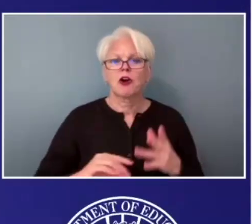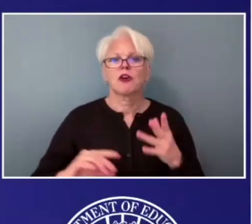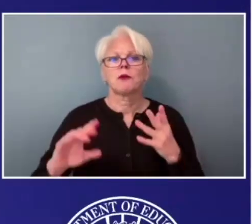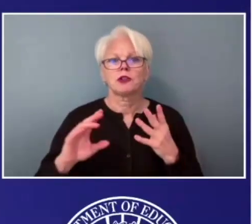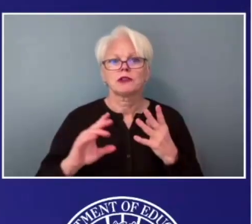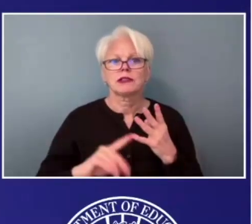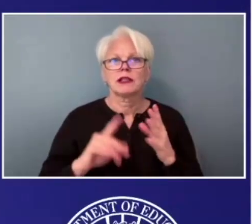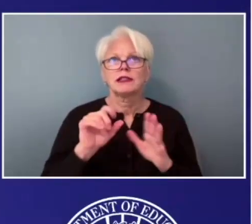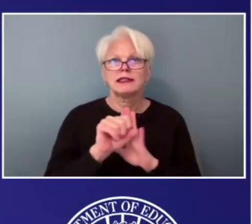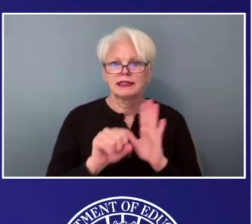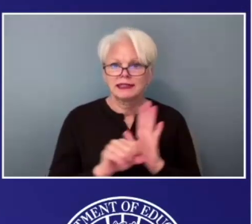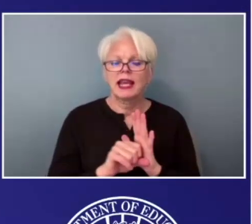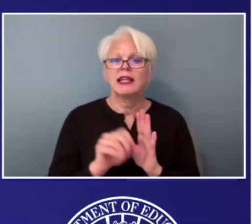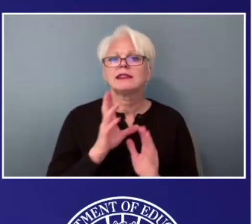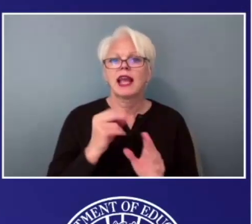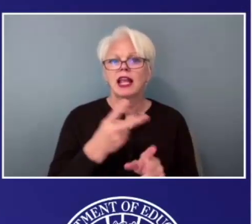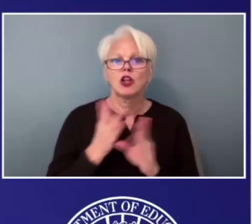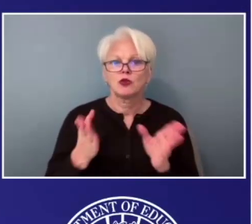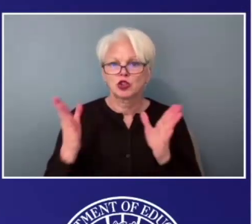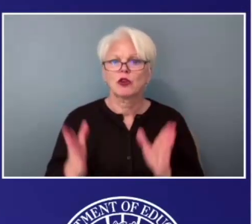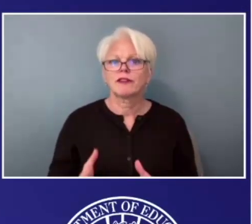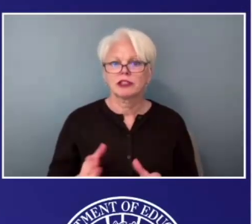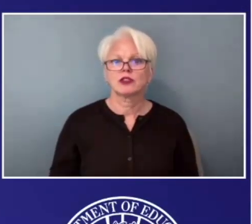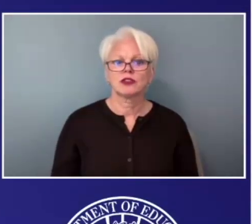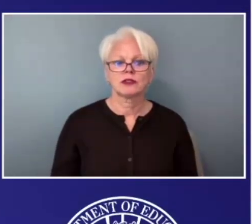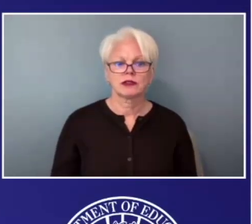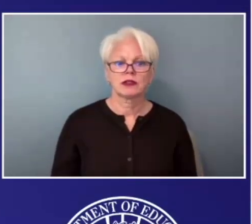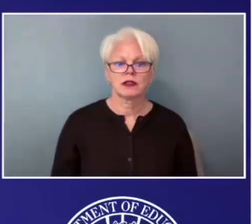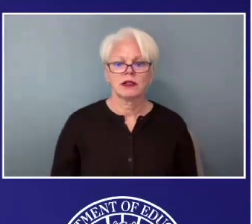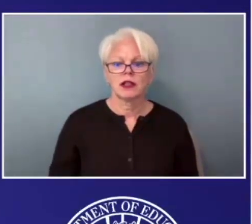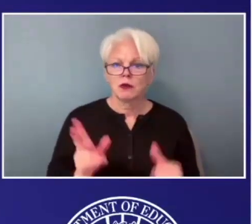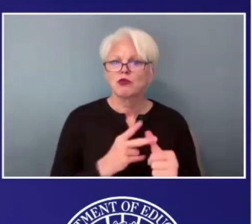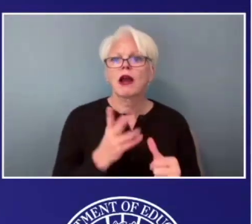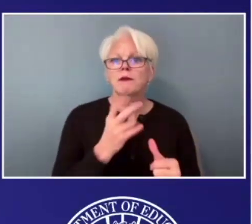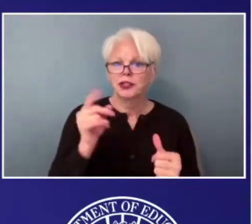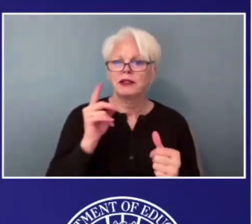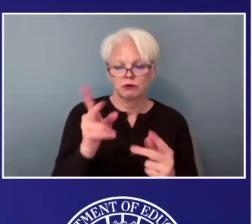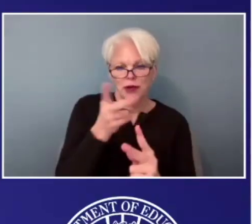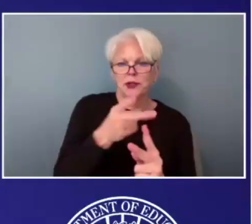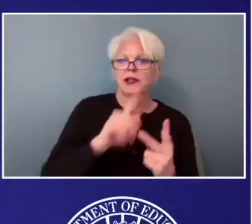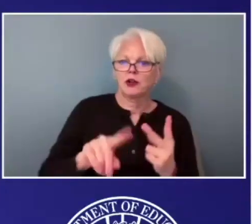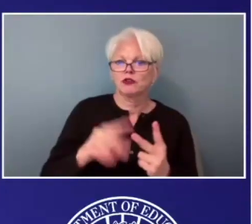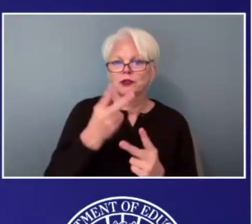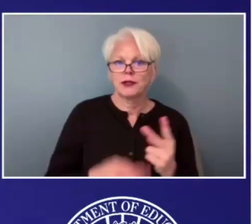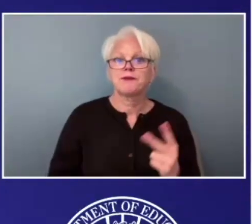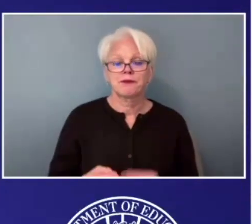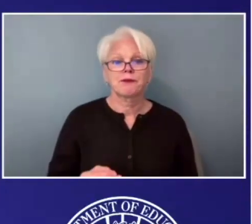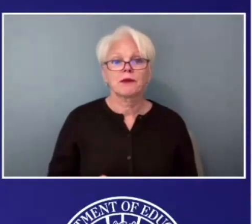states and loan servicers, primary and alternate. All right, 20 minutes.